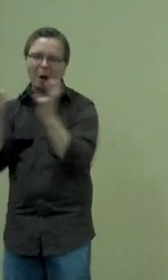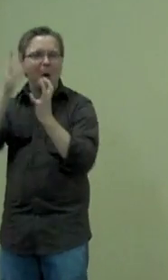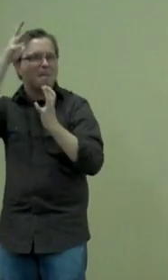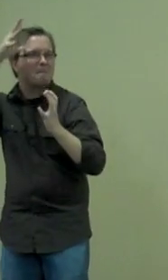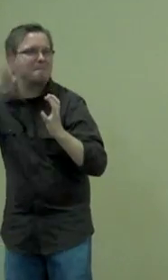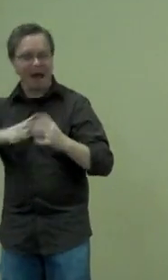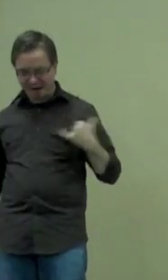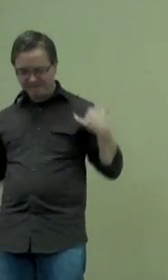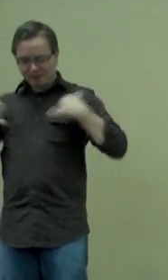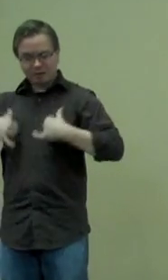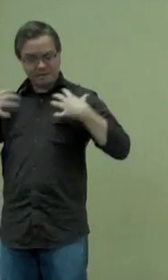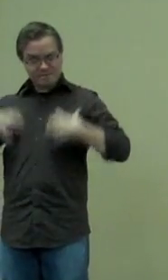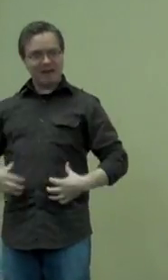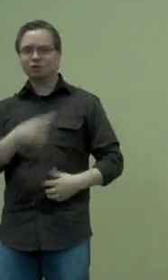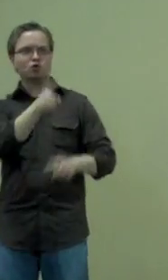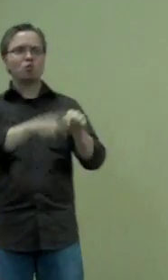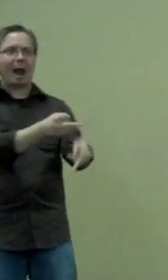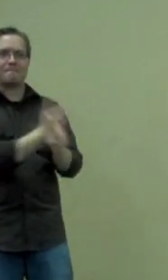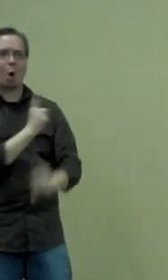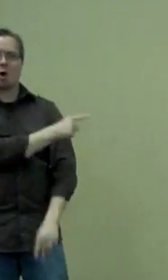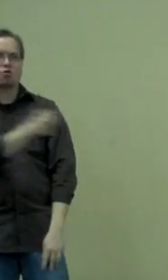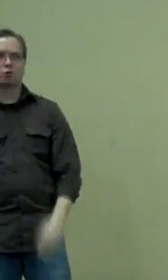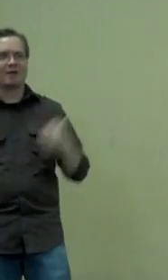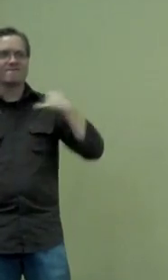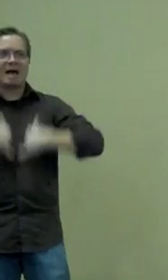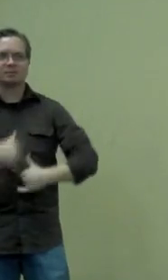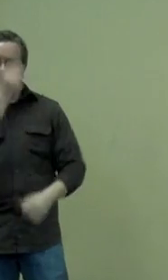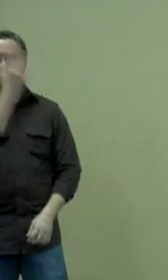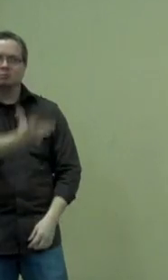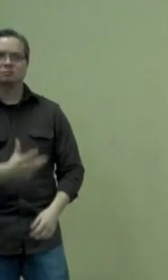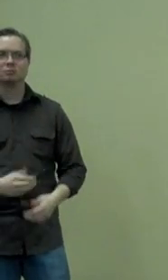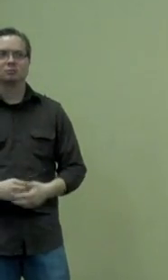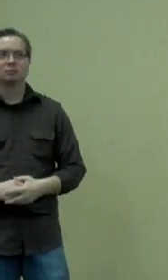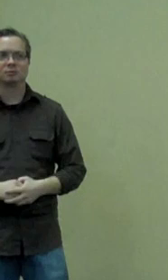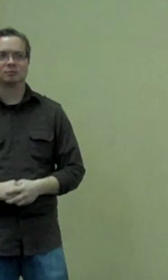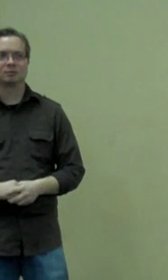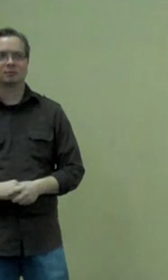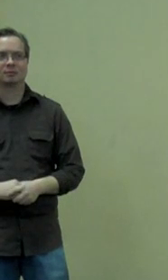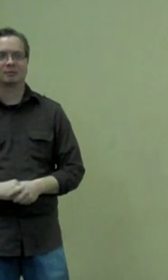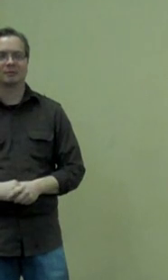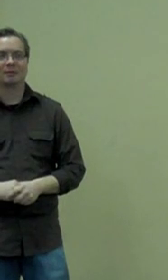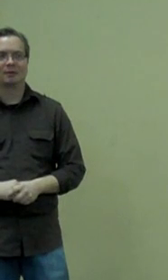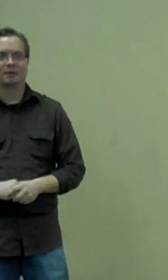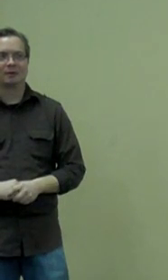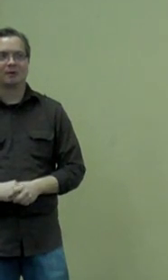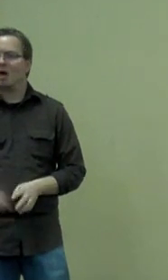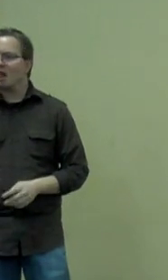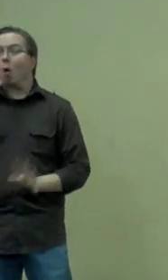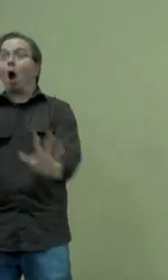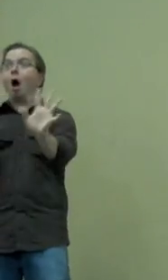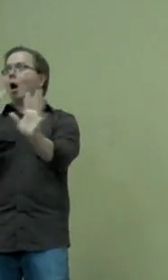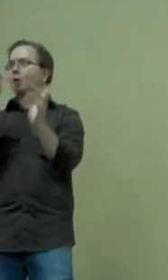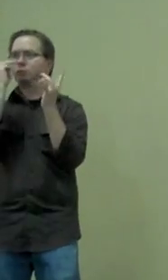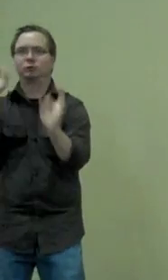to be like, 'Molly, you in danger, girl.'